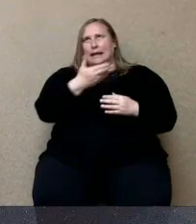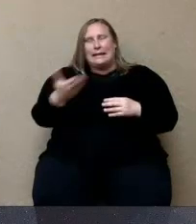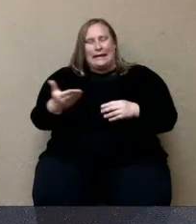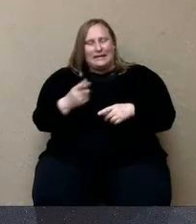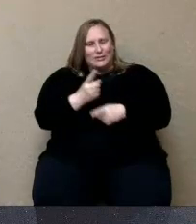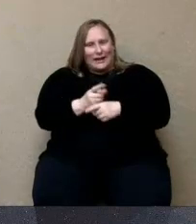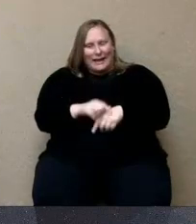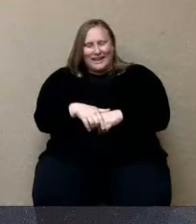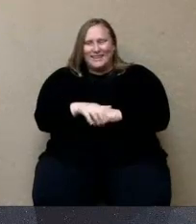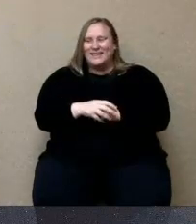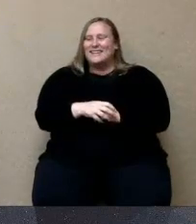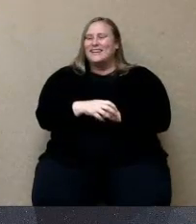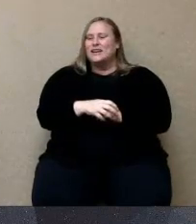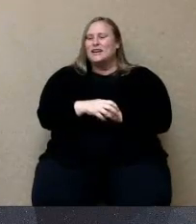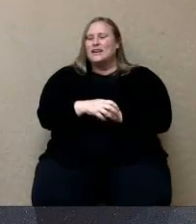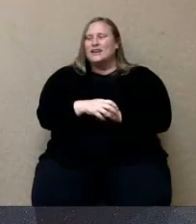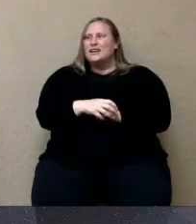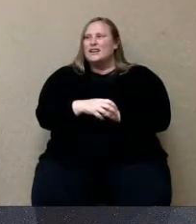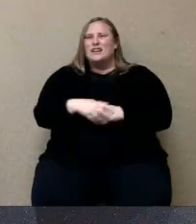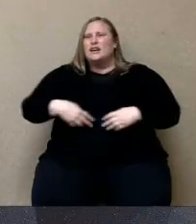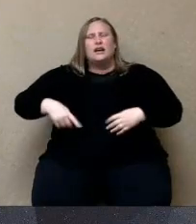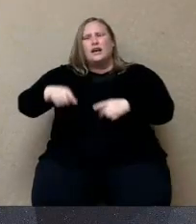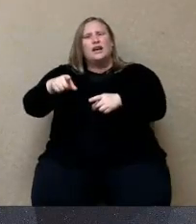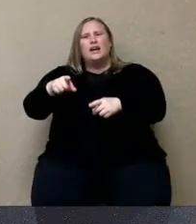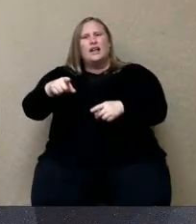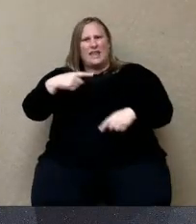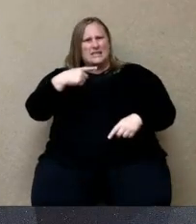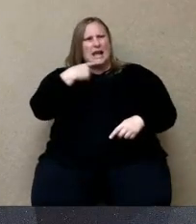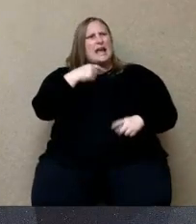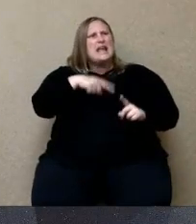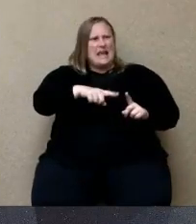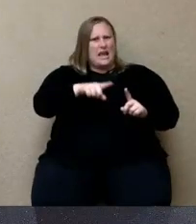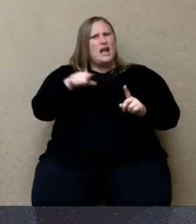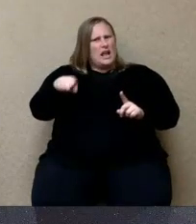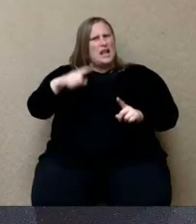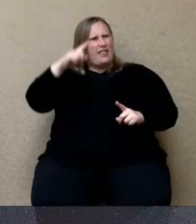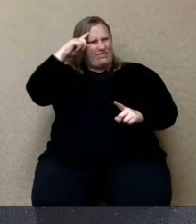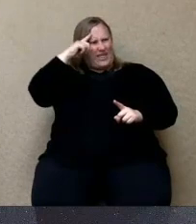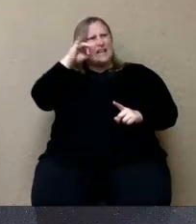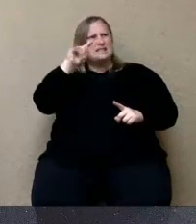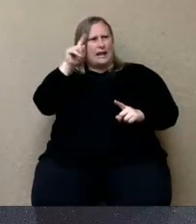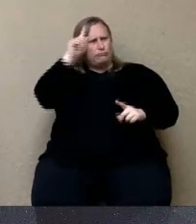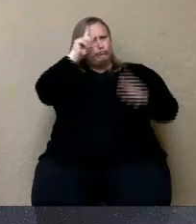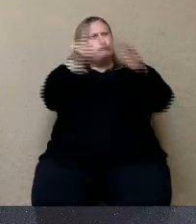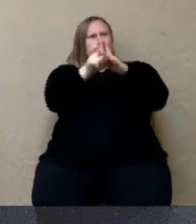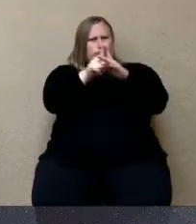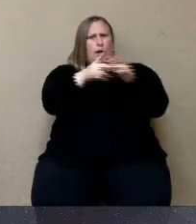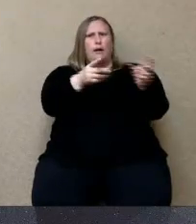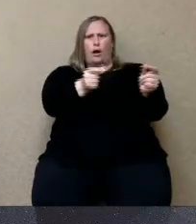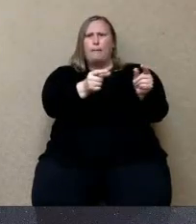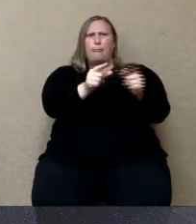That he just thinks it and the words are there. It's his hands.